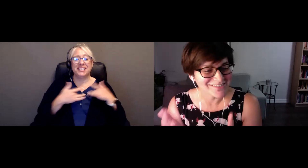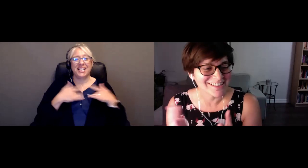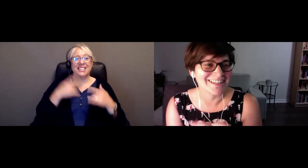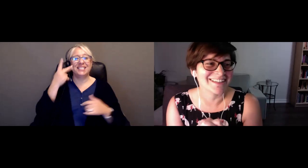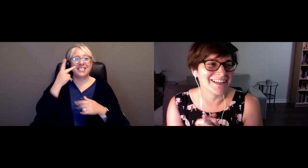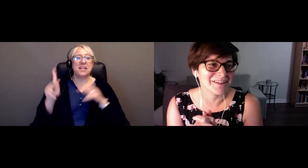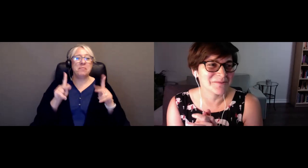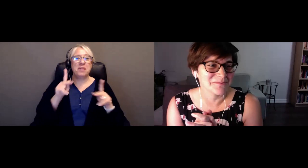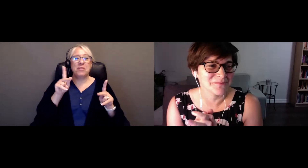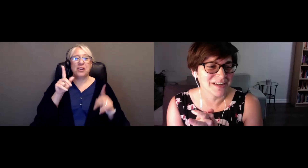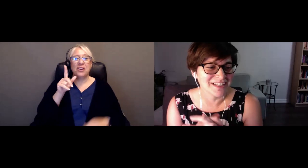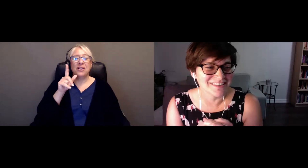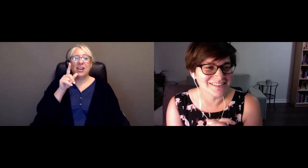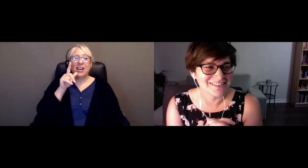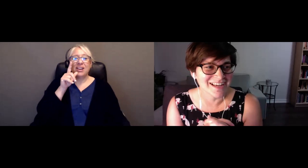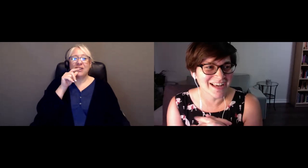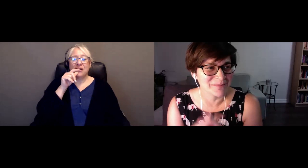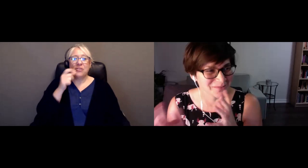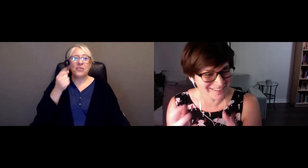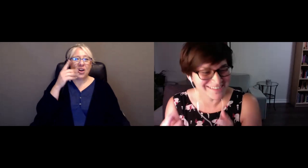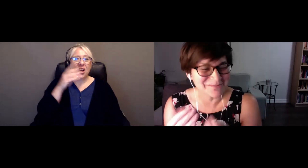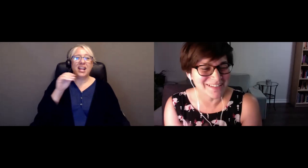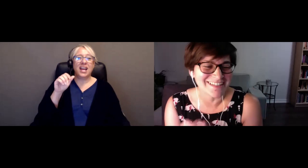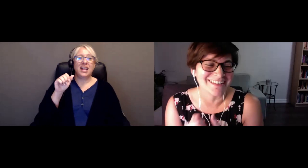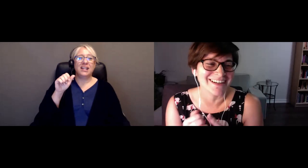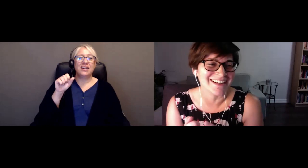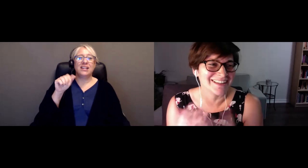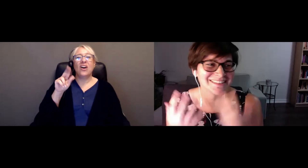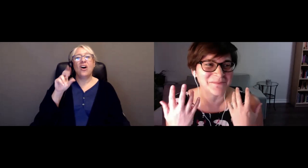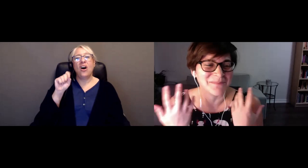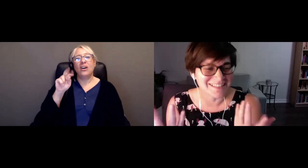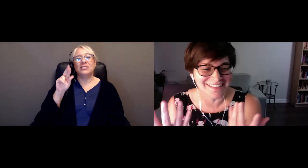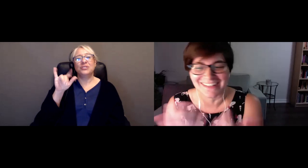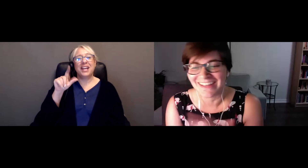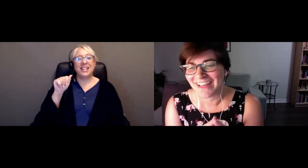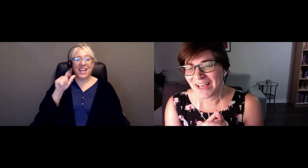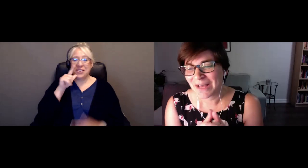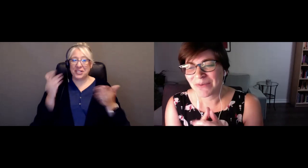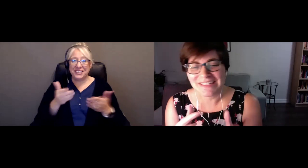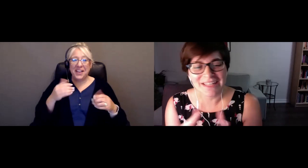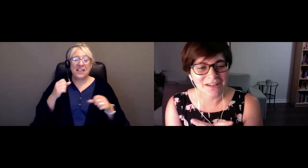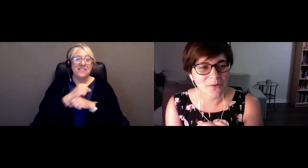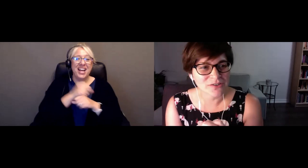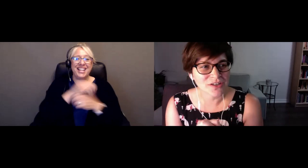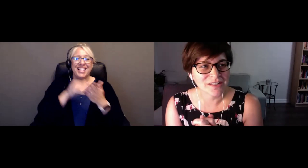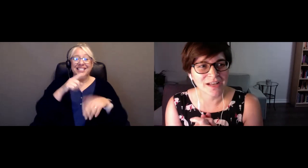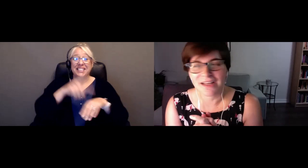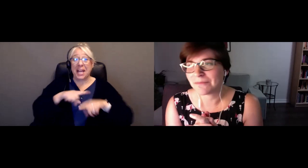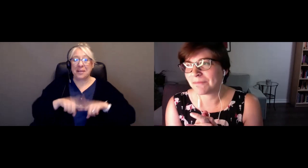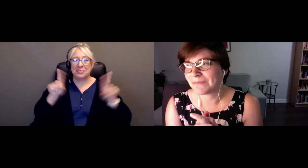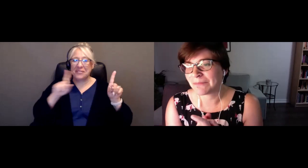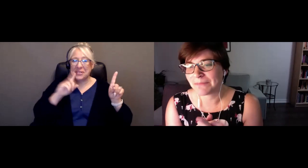Australia fighting the time difference to be here. That's amazing. But we did get a question that